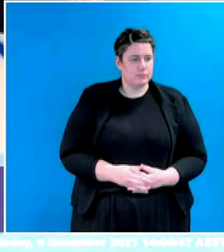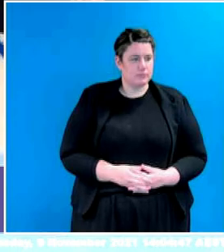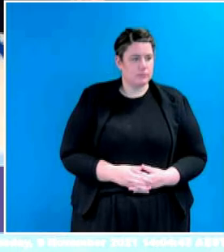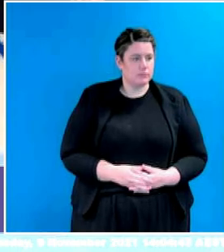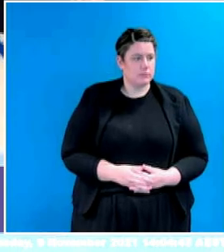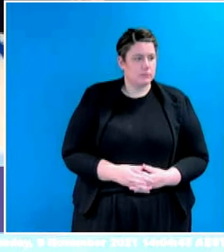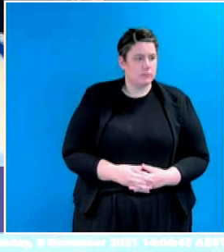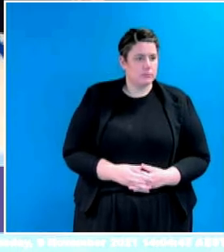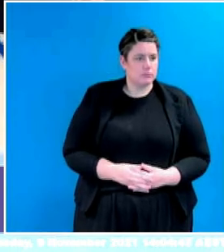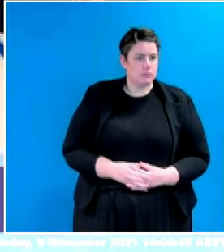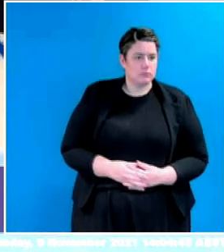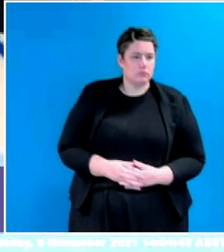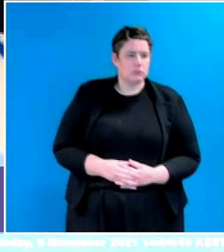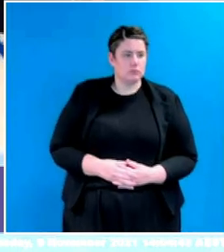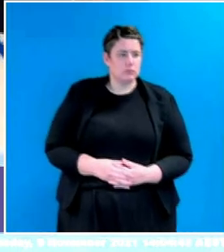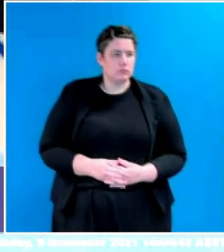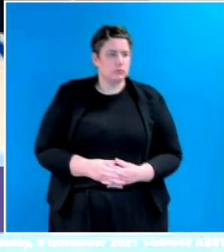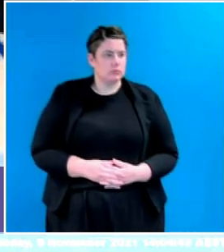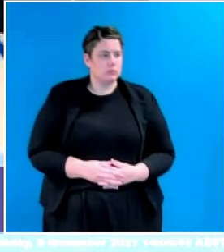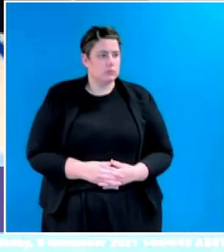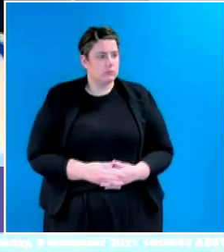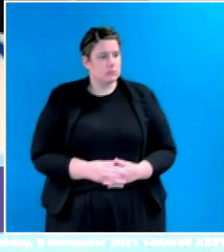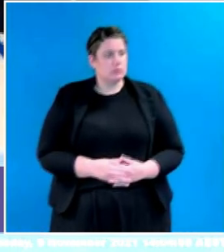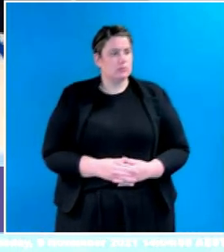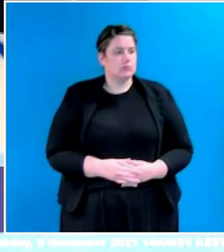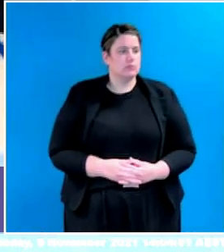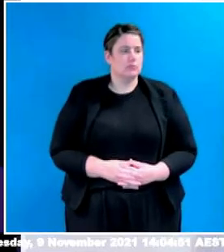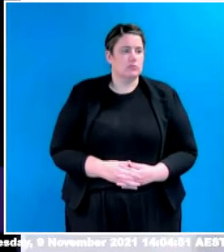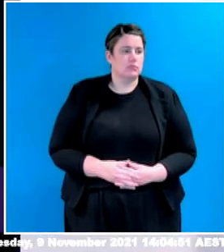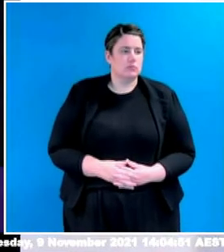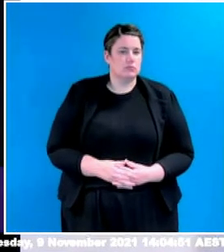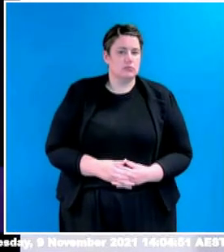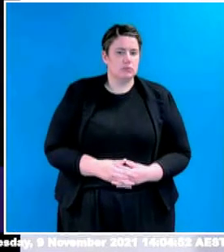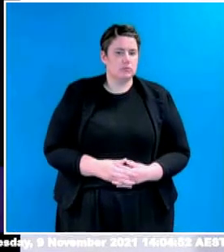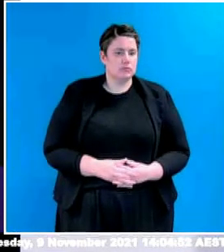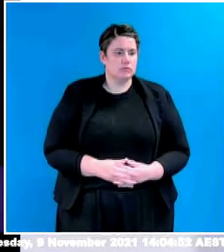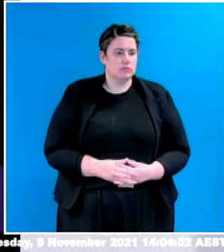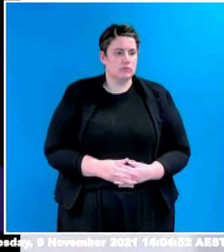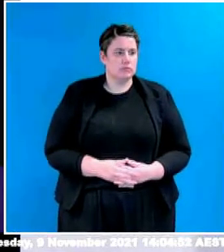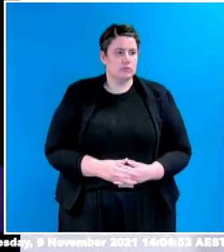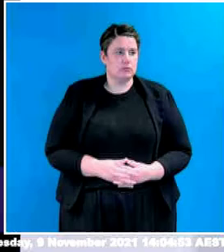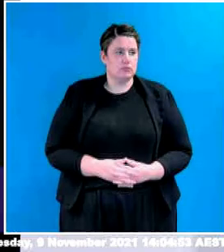I want to start with what seems to be an overarching message from